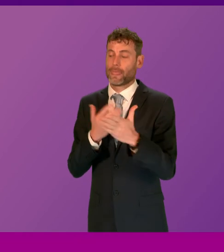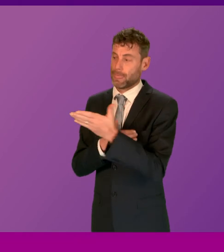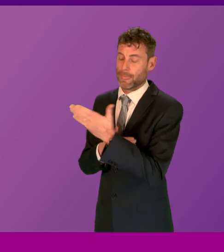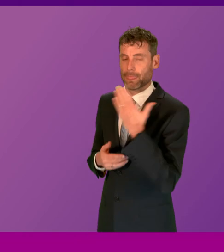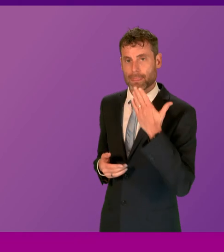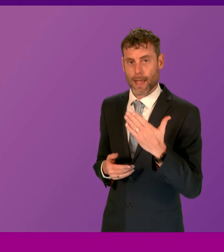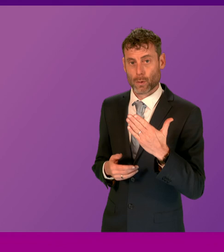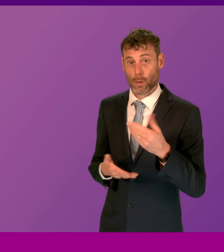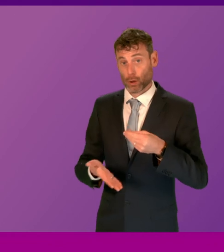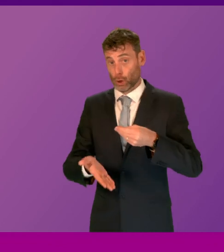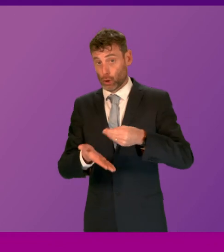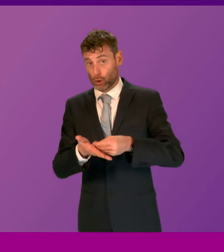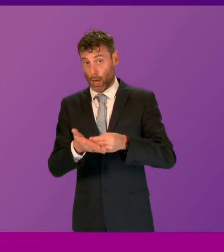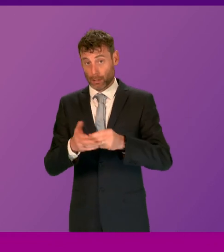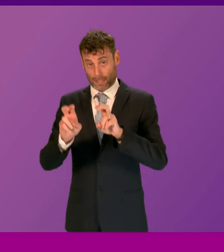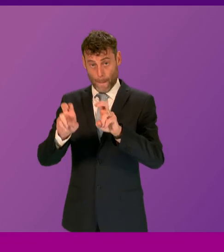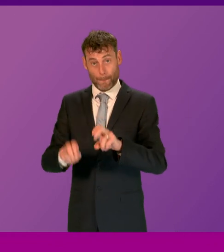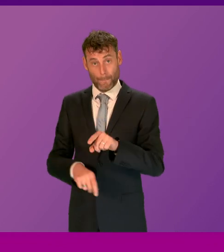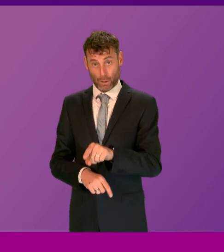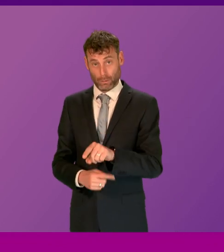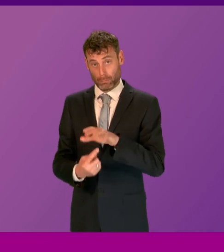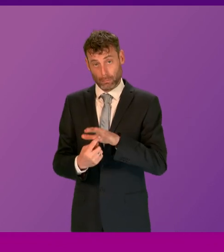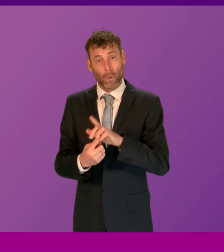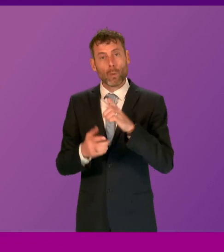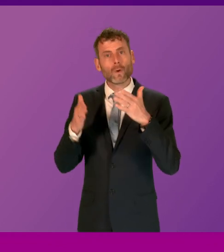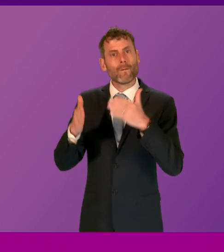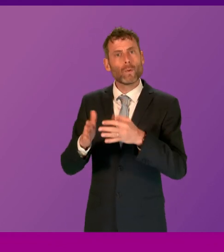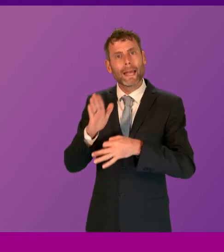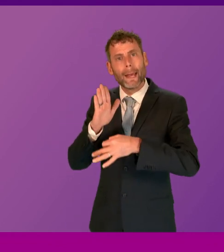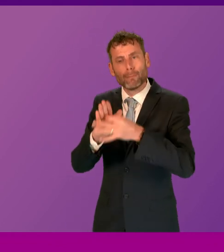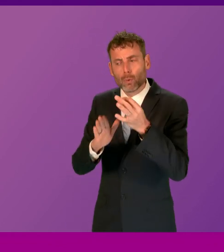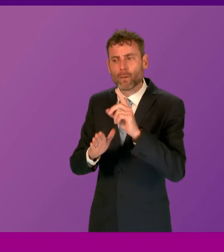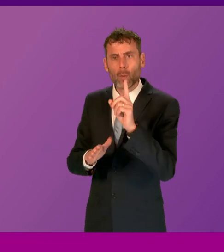The chancellor’s budget prioritised improving public sector output and efficiency, with,